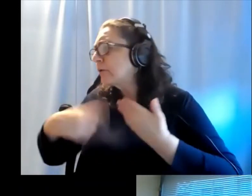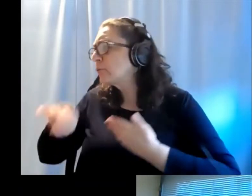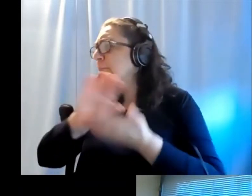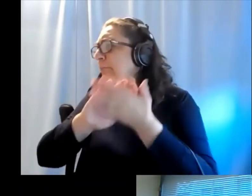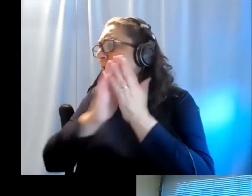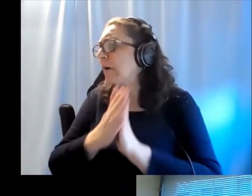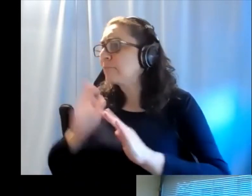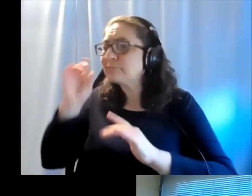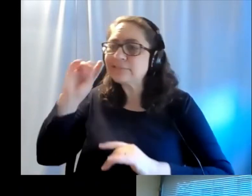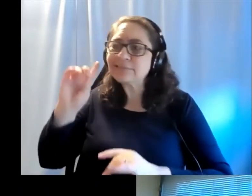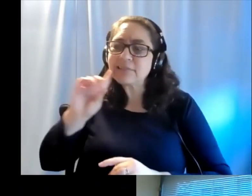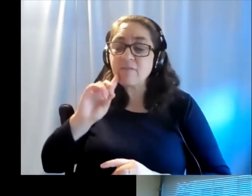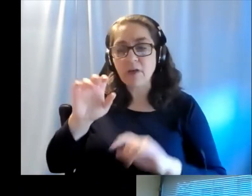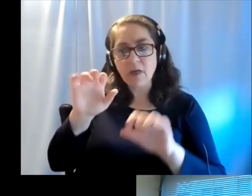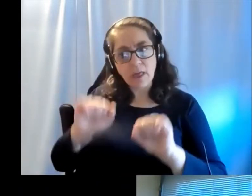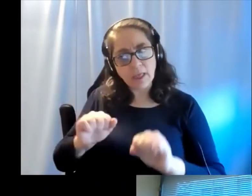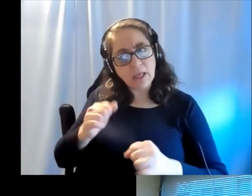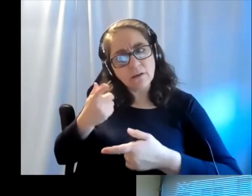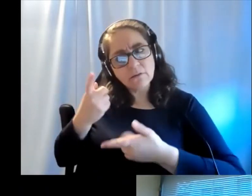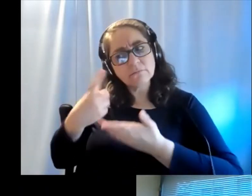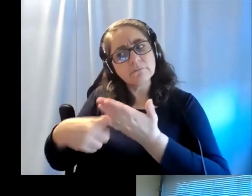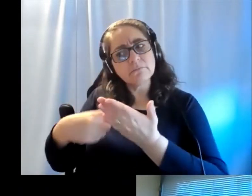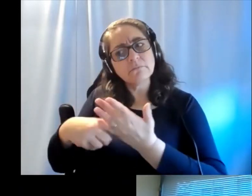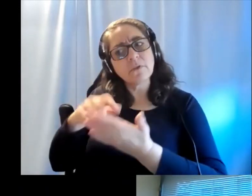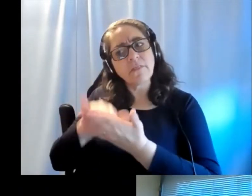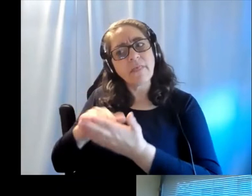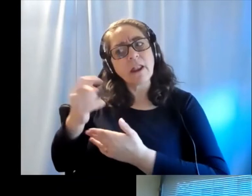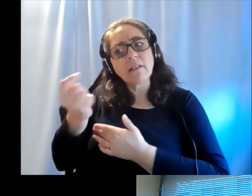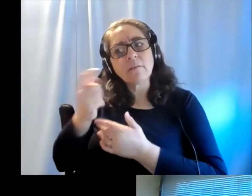The headphone issue. And people. And what they should do.